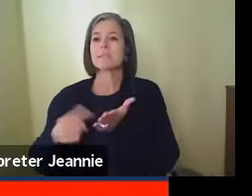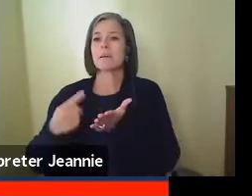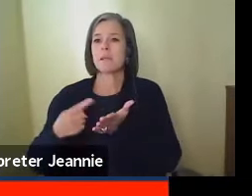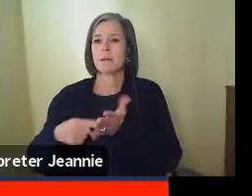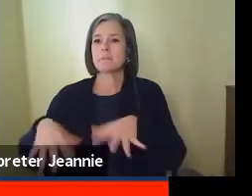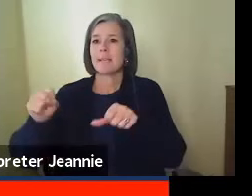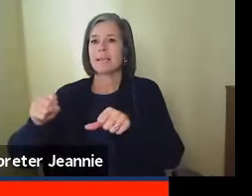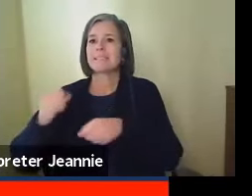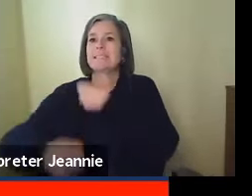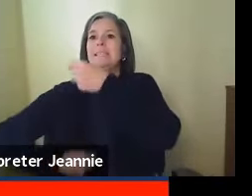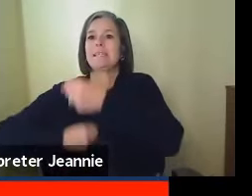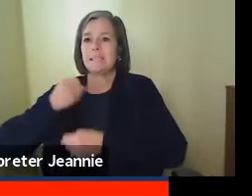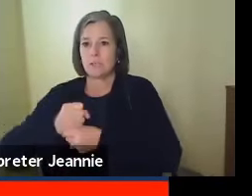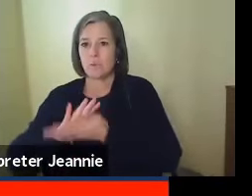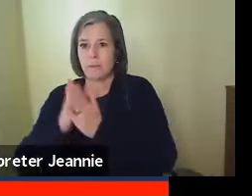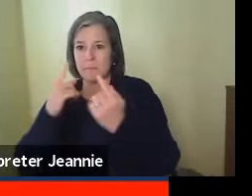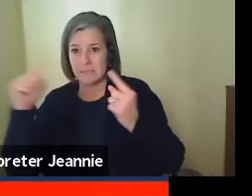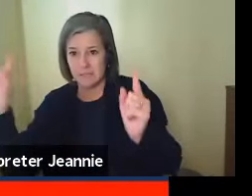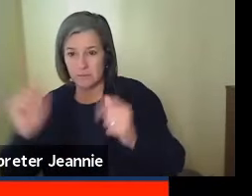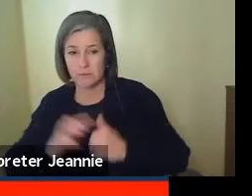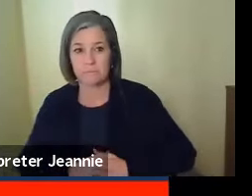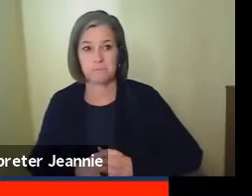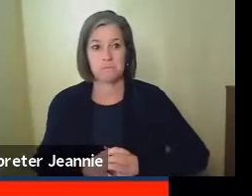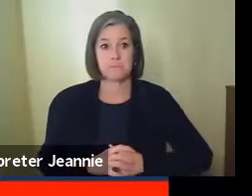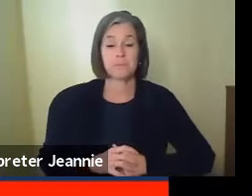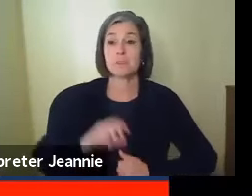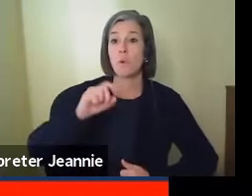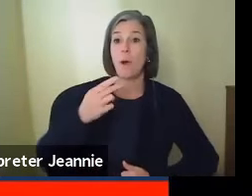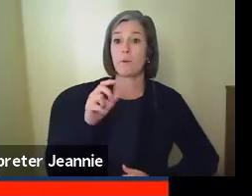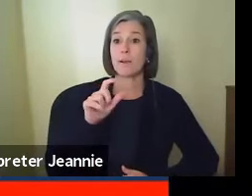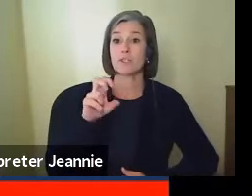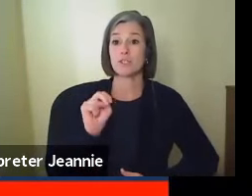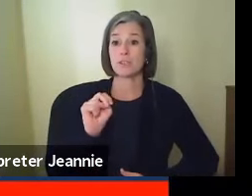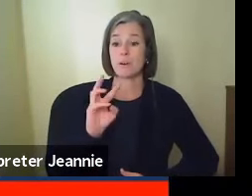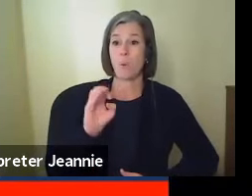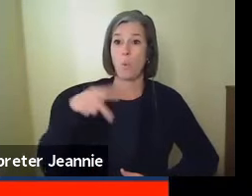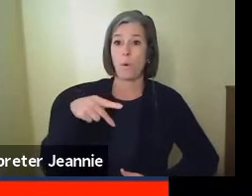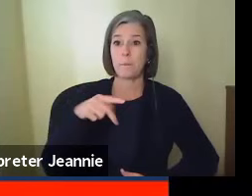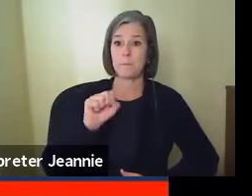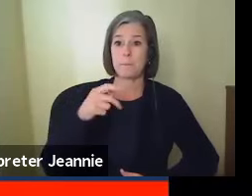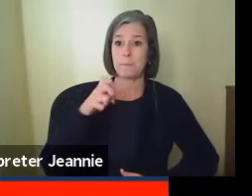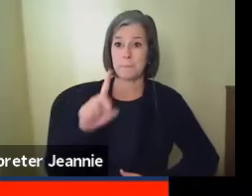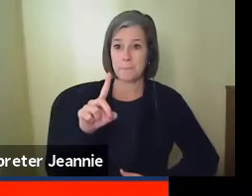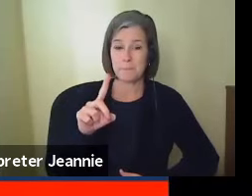So what Operation Warp Speed did was it took this bottom part of the manufacturing